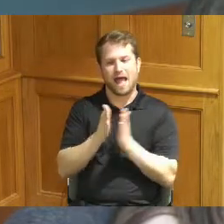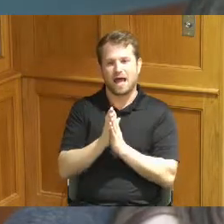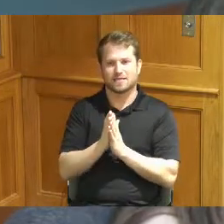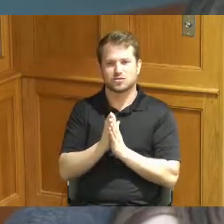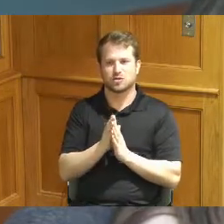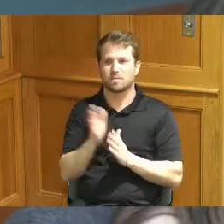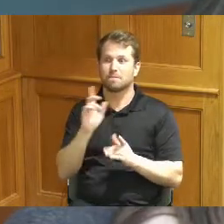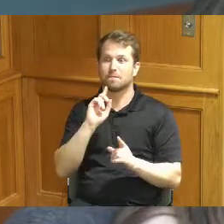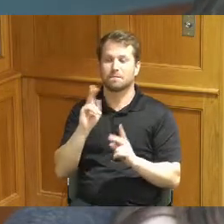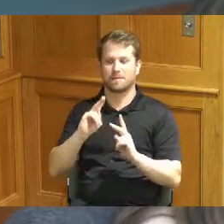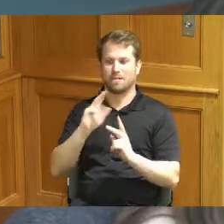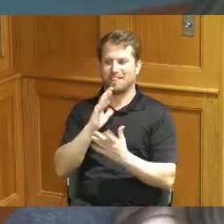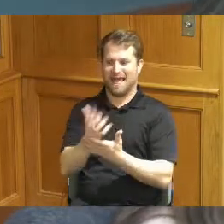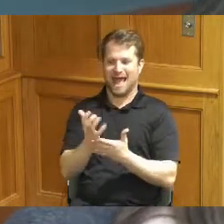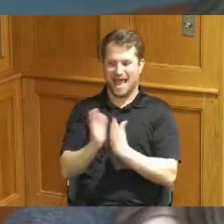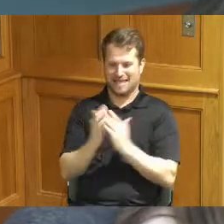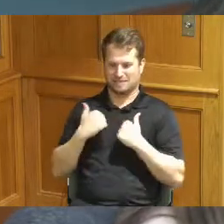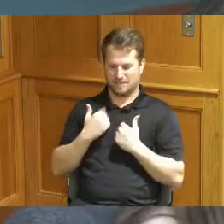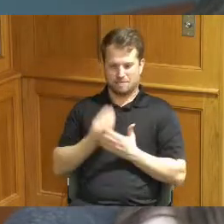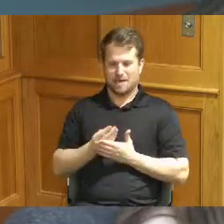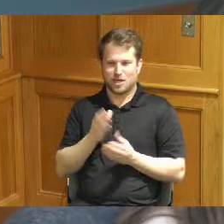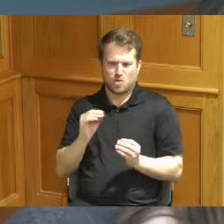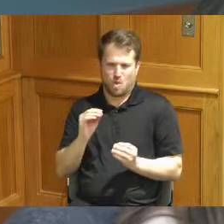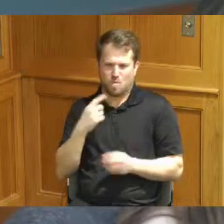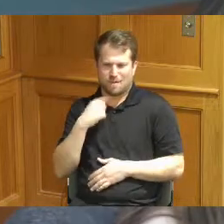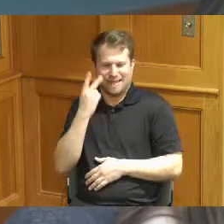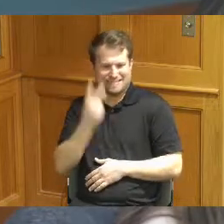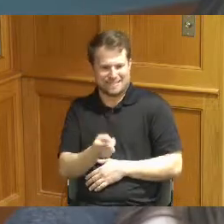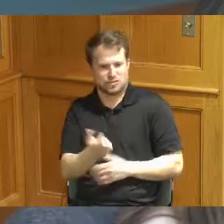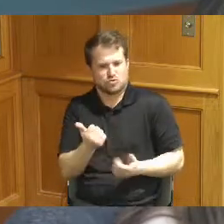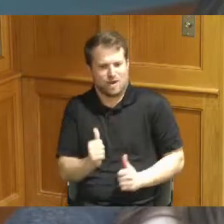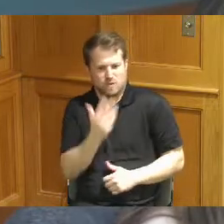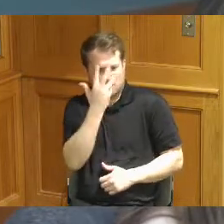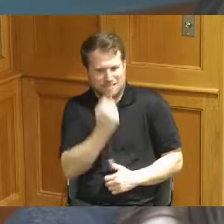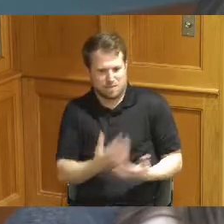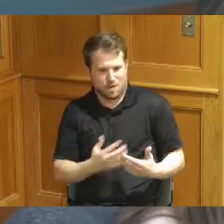me for money they're laying down they're trying to sleep but not different things so if it's not